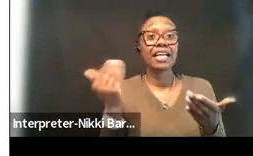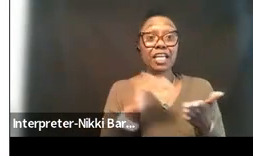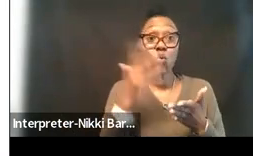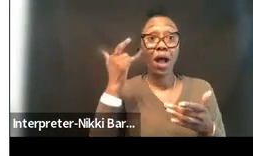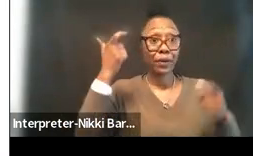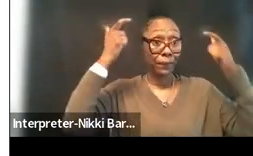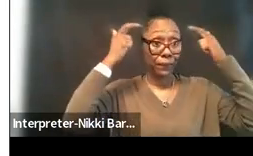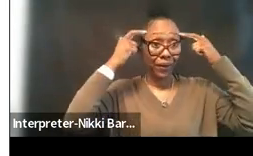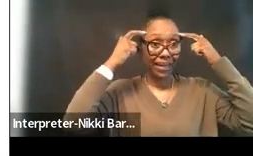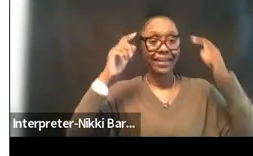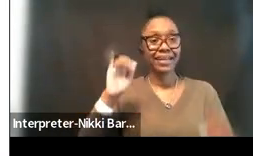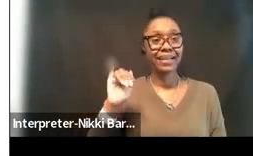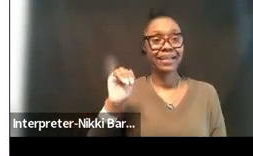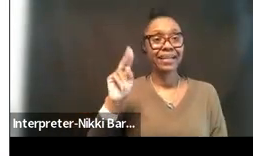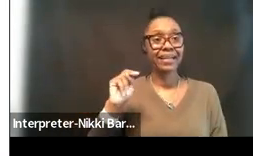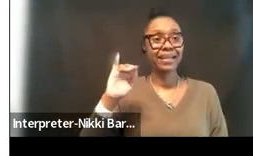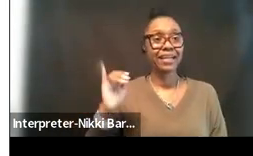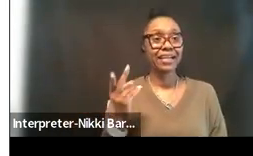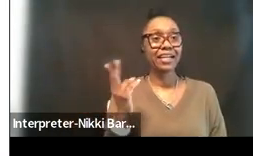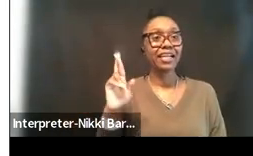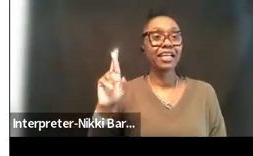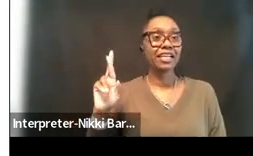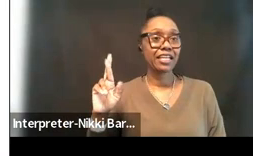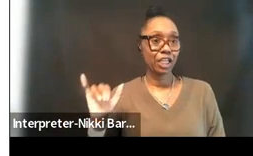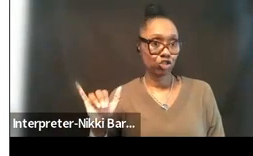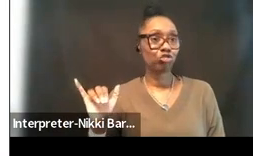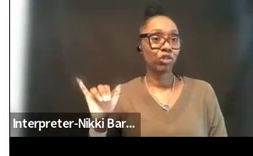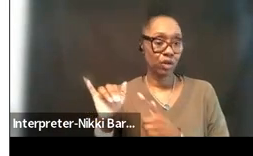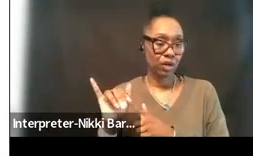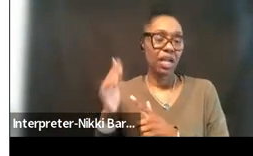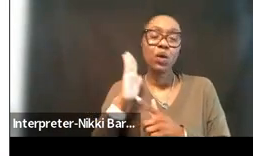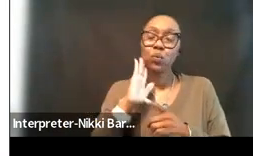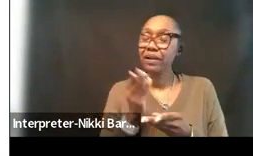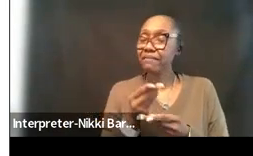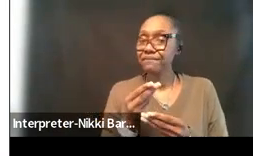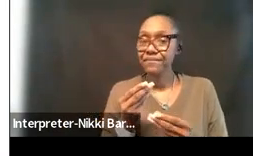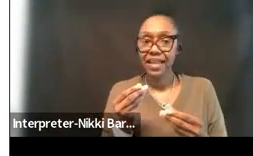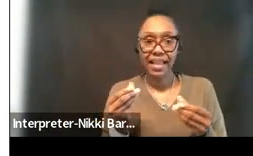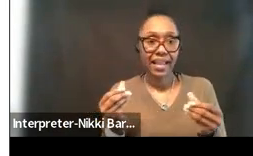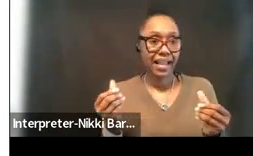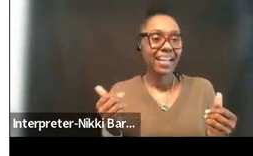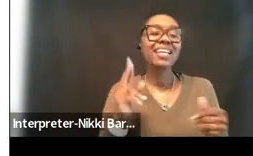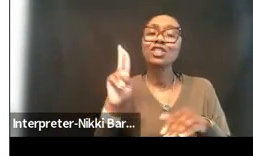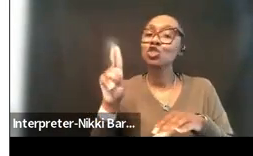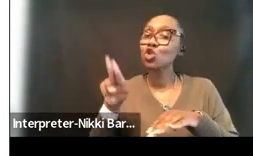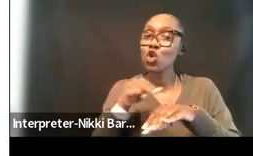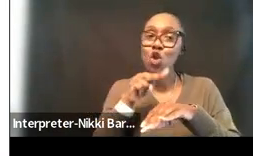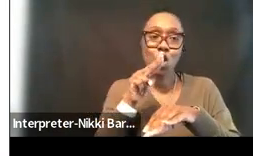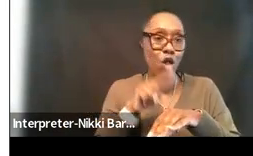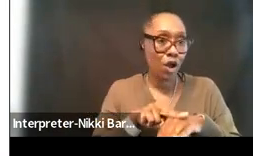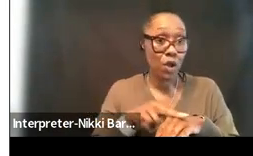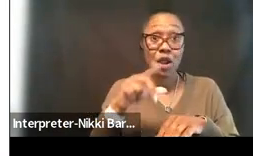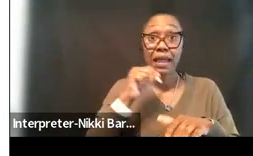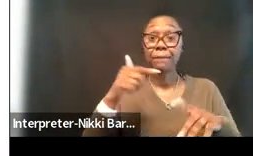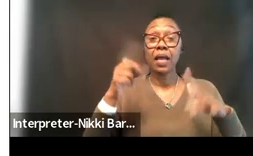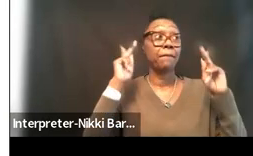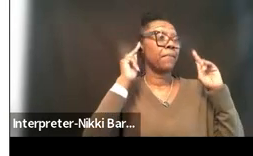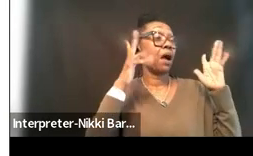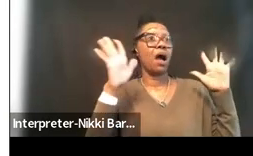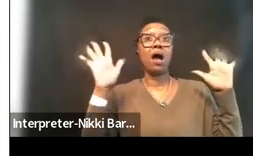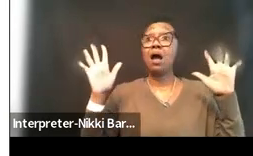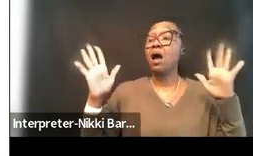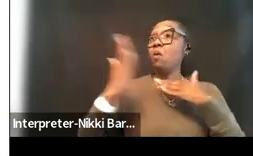This will fade with time that is completely normal and nothing that anybody needs to be alarmed about even though it can be quite Nightmares are also very common.